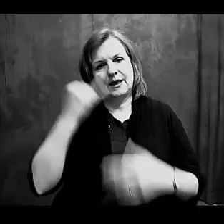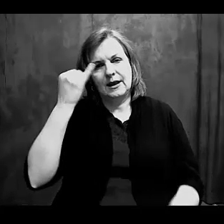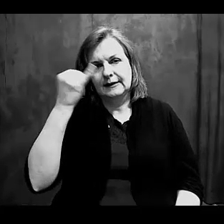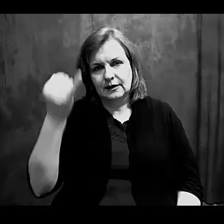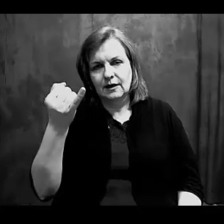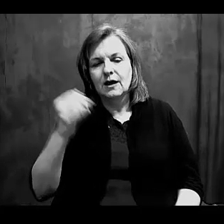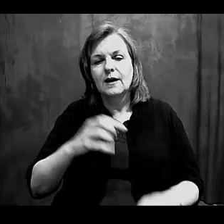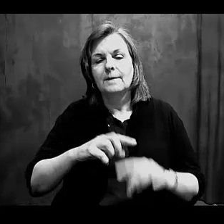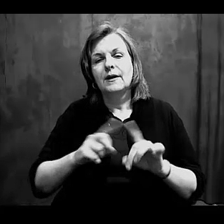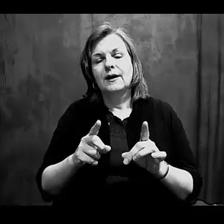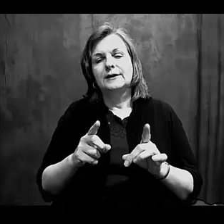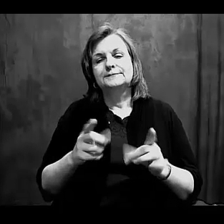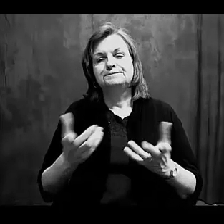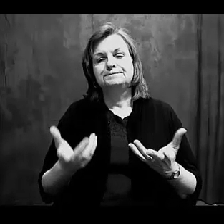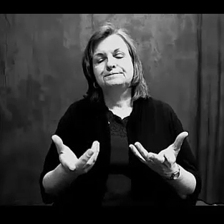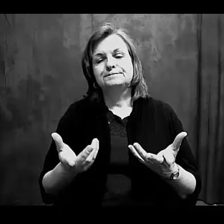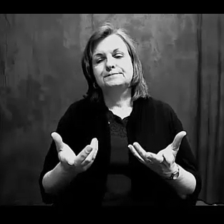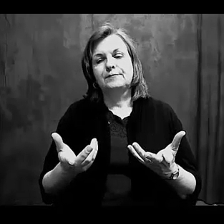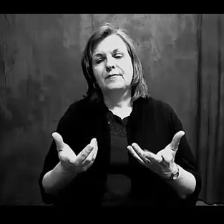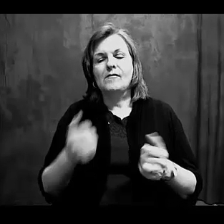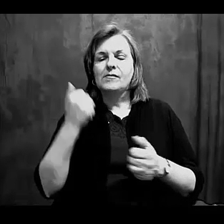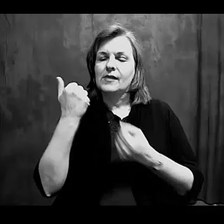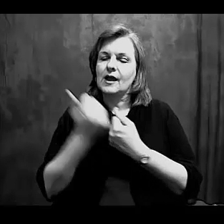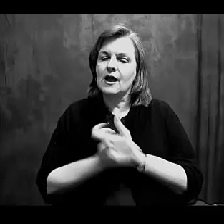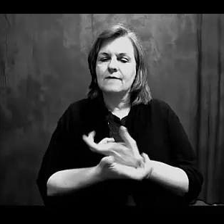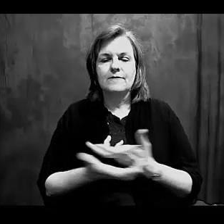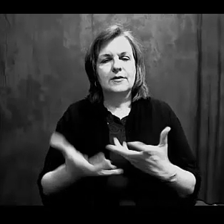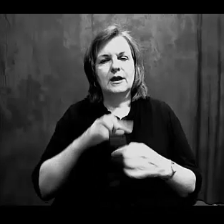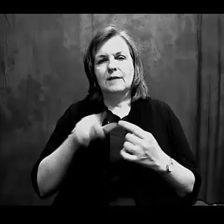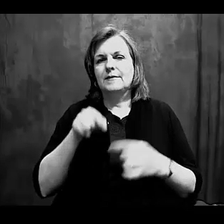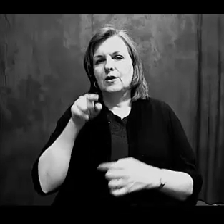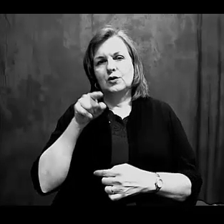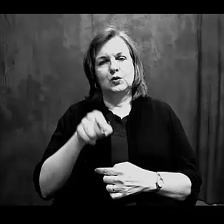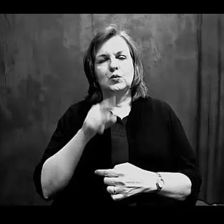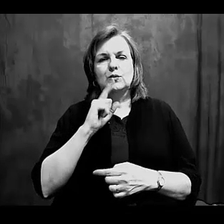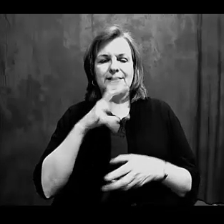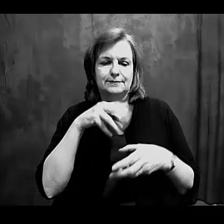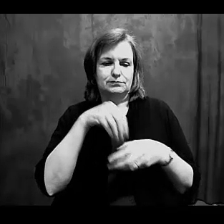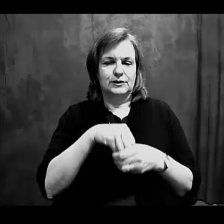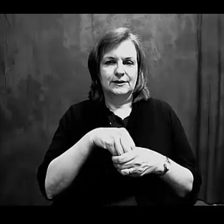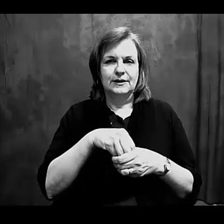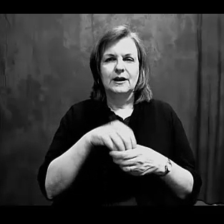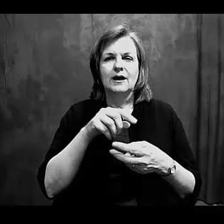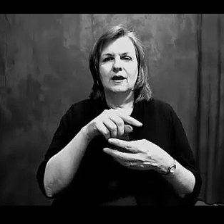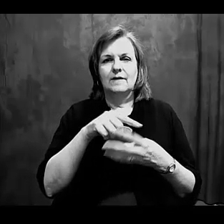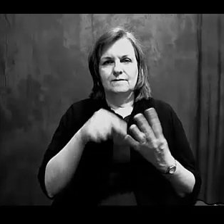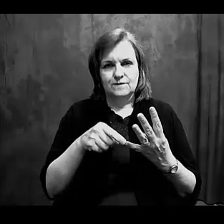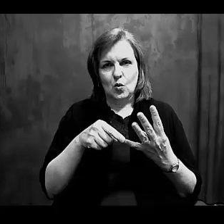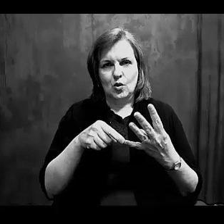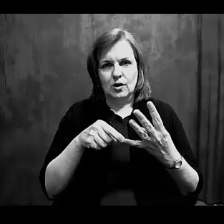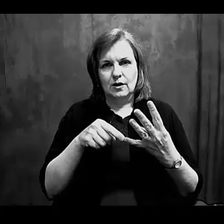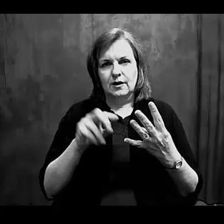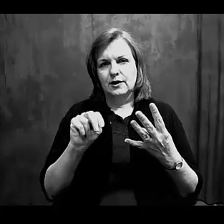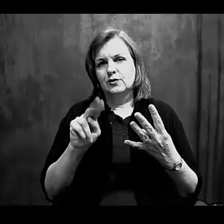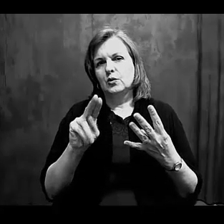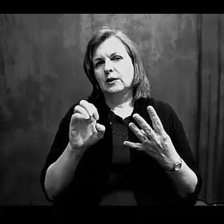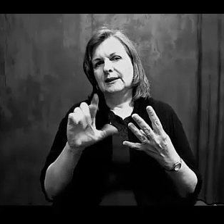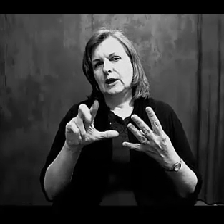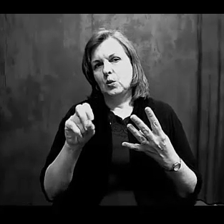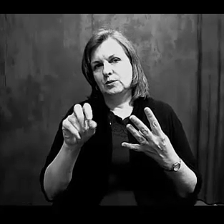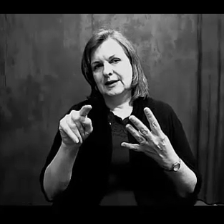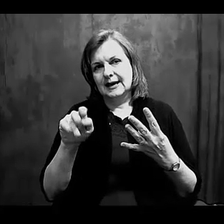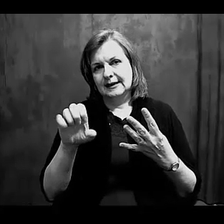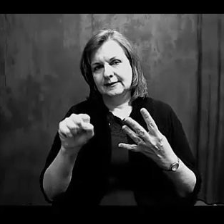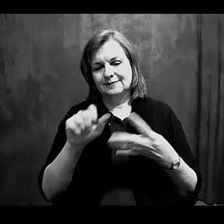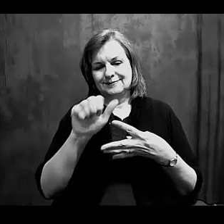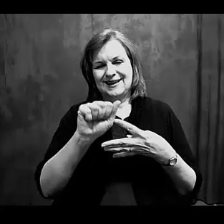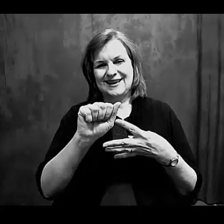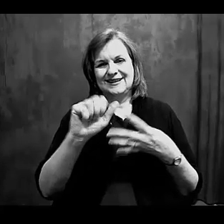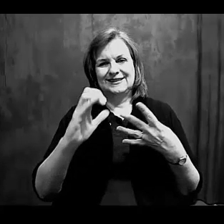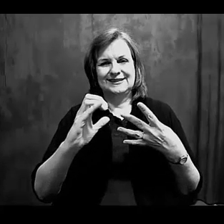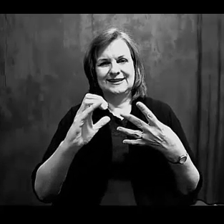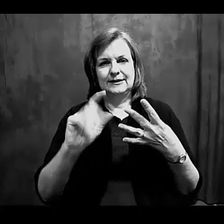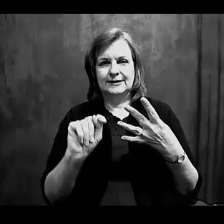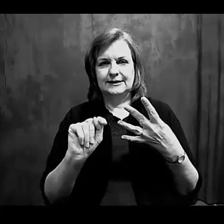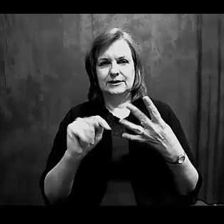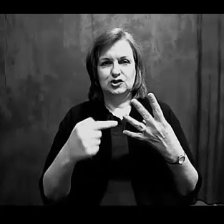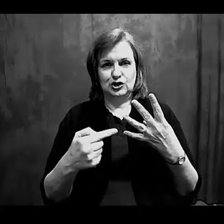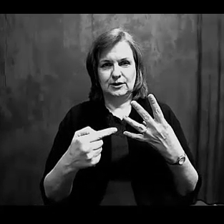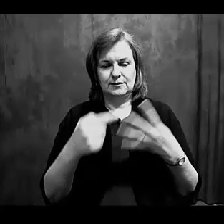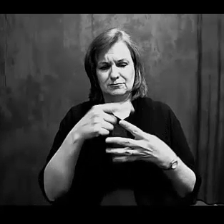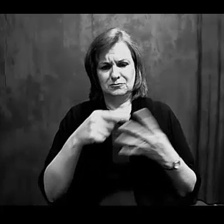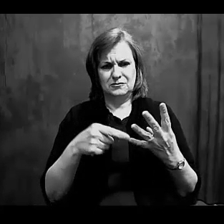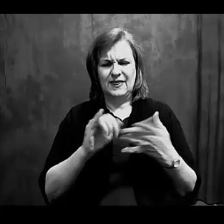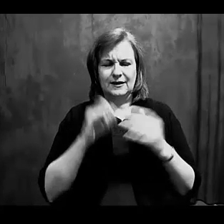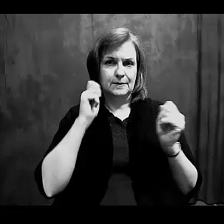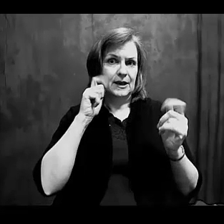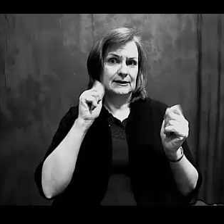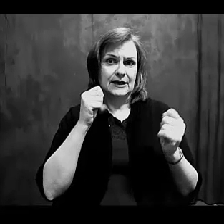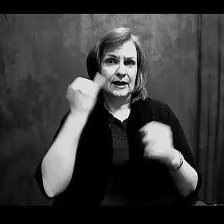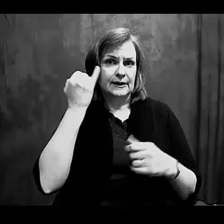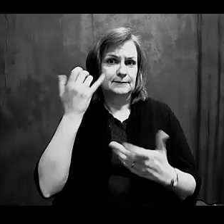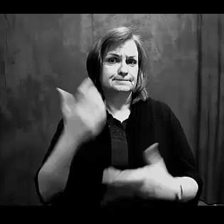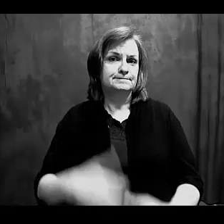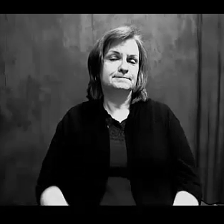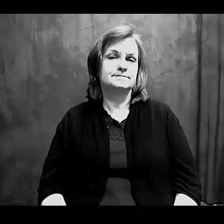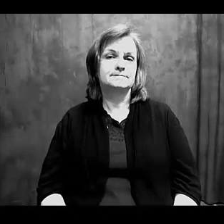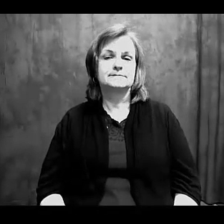but the idea that everything about you is coded in 4 single nucleotides of A, C, T, and G is something pretty amazing!